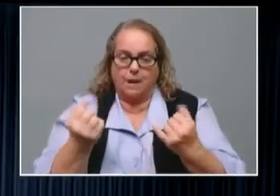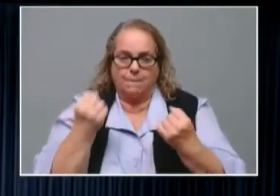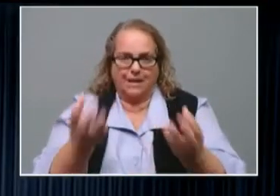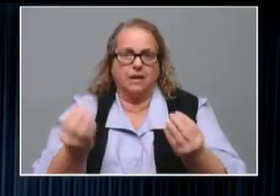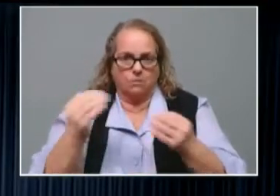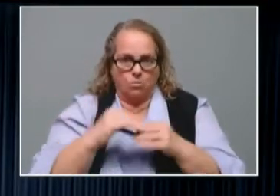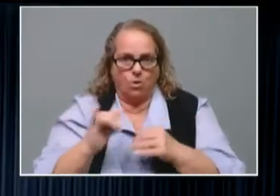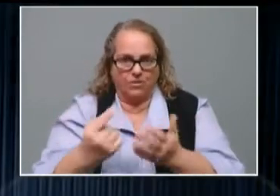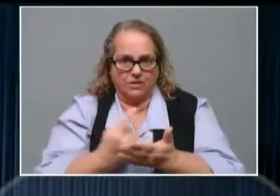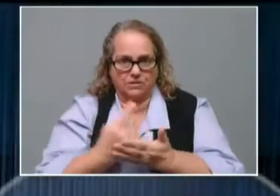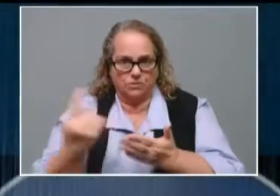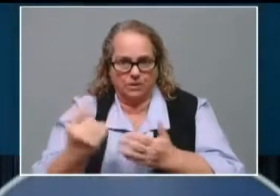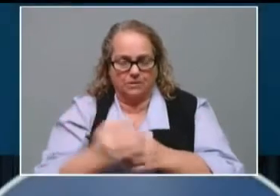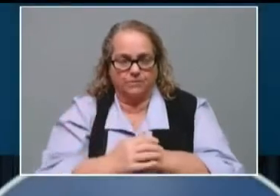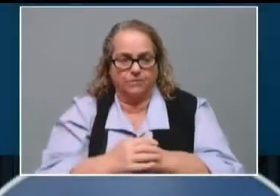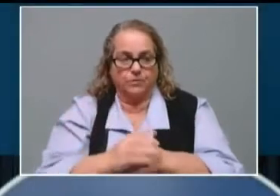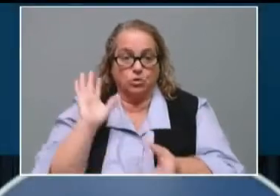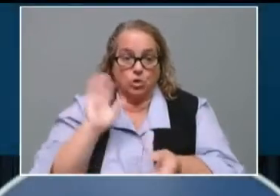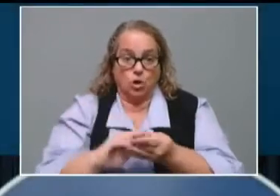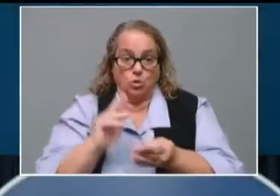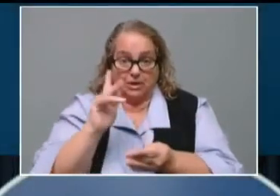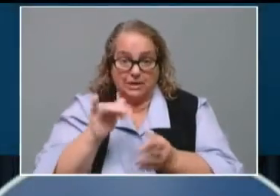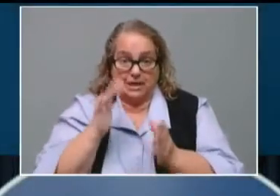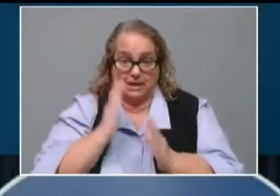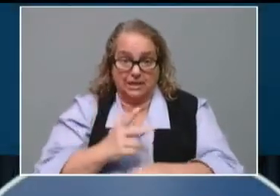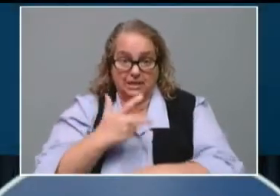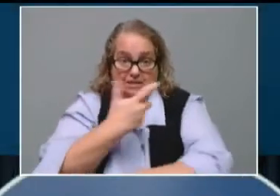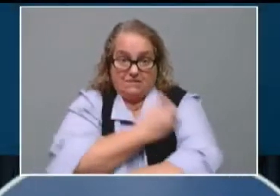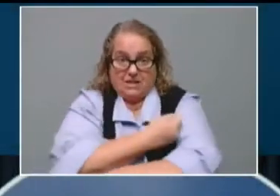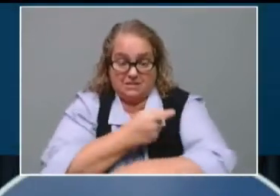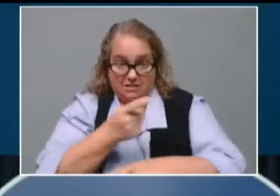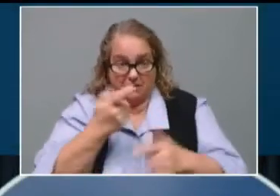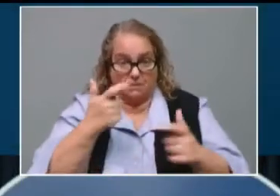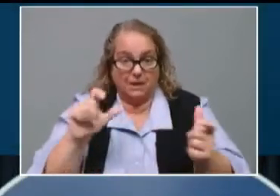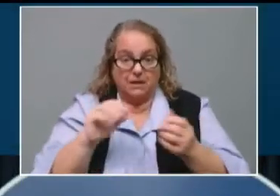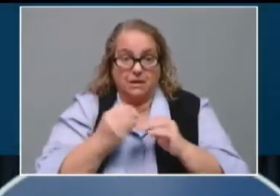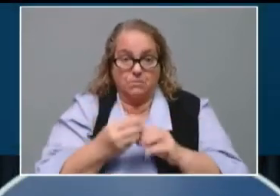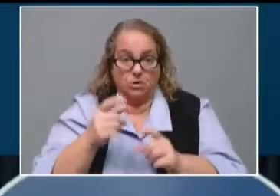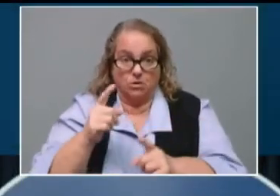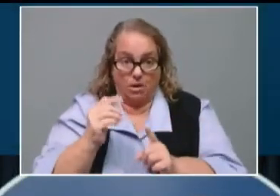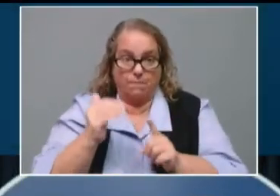total Kentucky and vaccinated. This is a big one up a point which we really